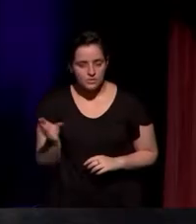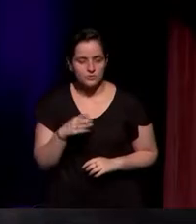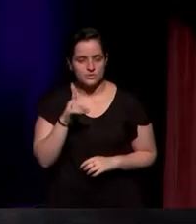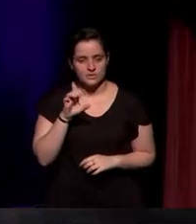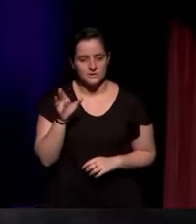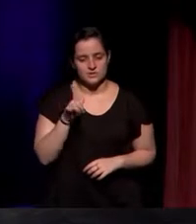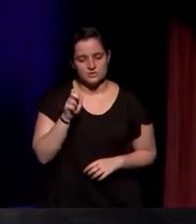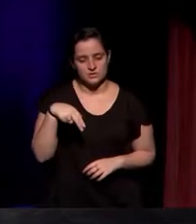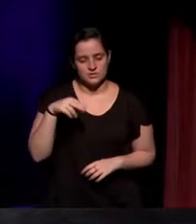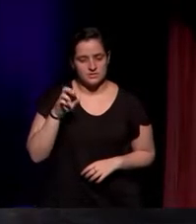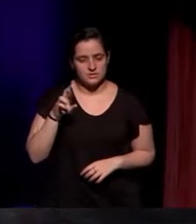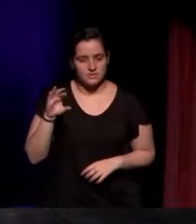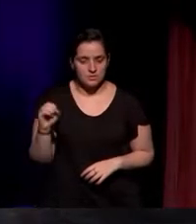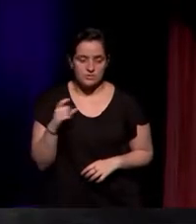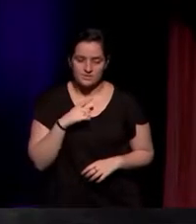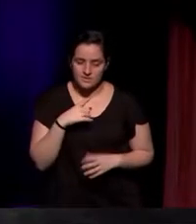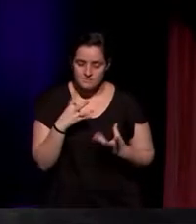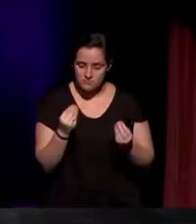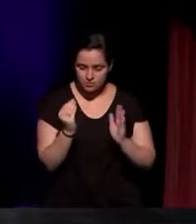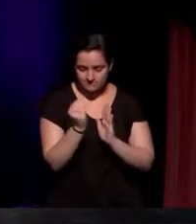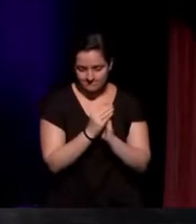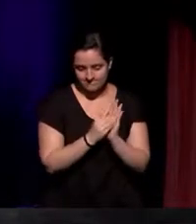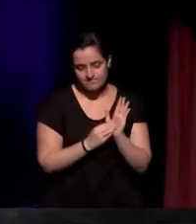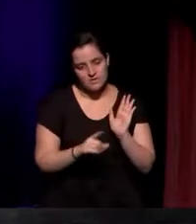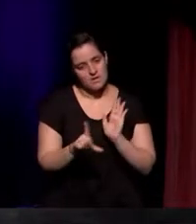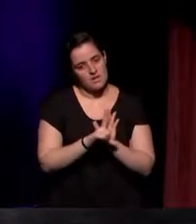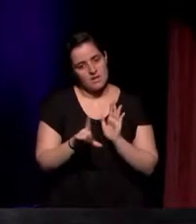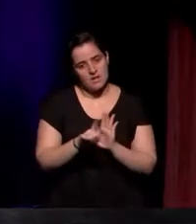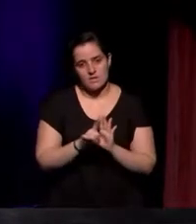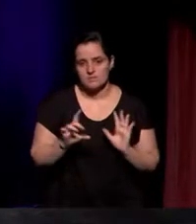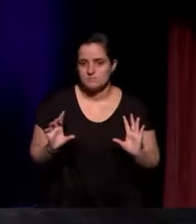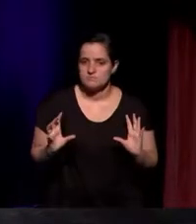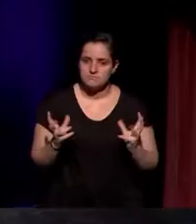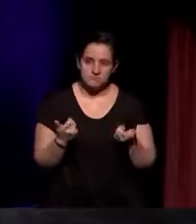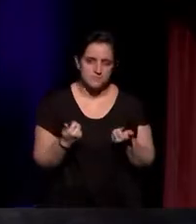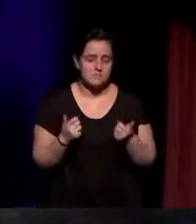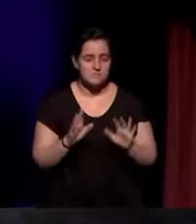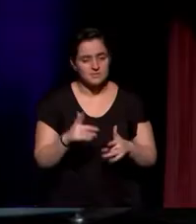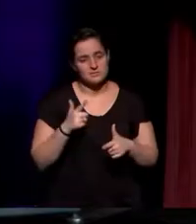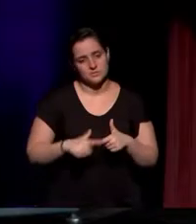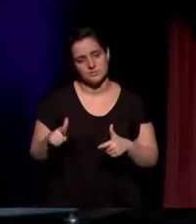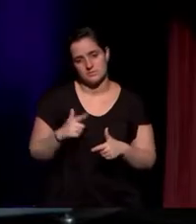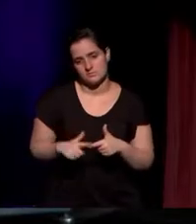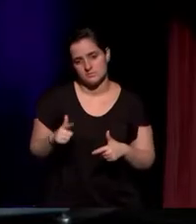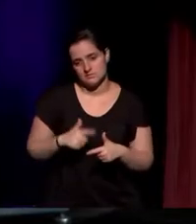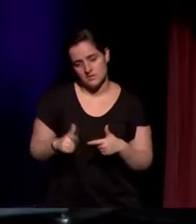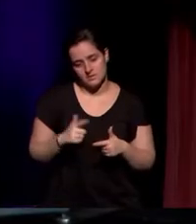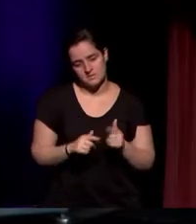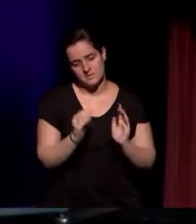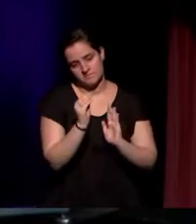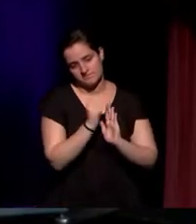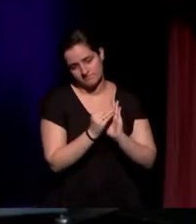we have loads of fantastic laws, We have a very serious problem. with the implementation of laws,